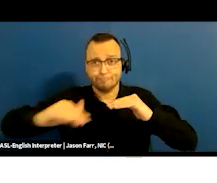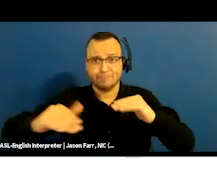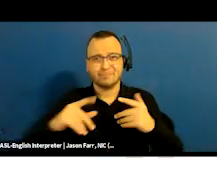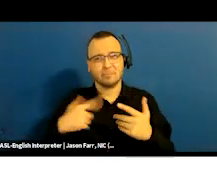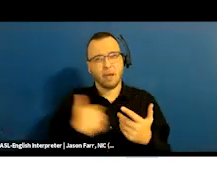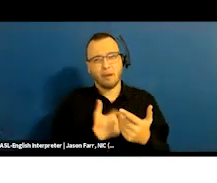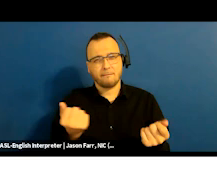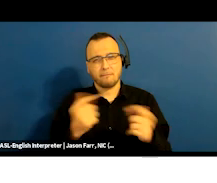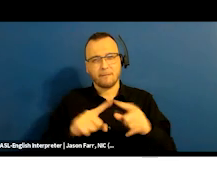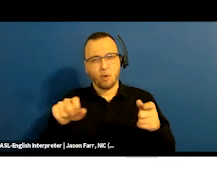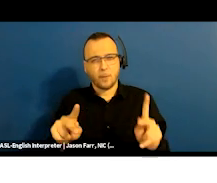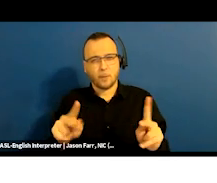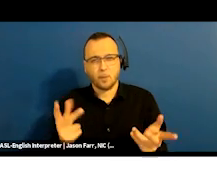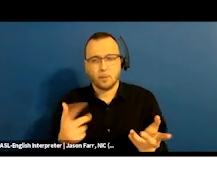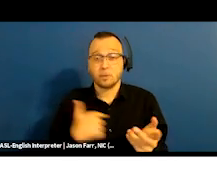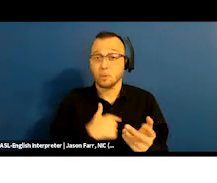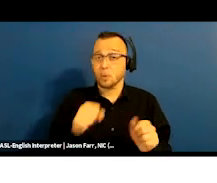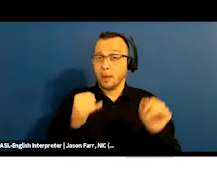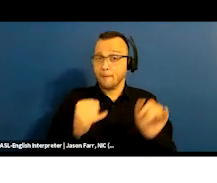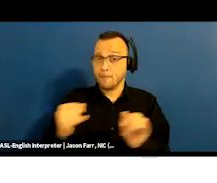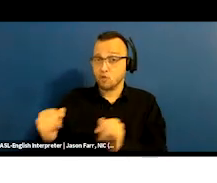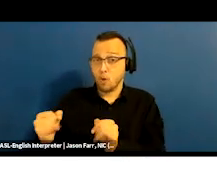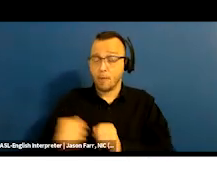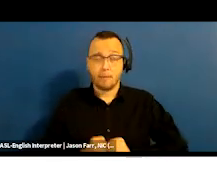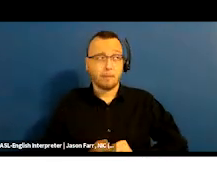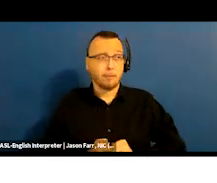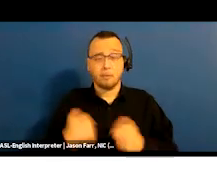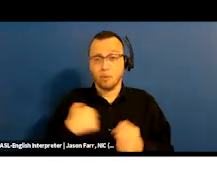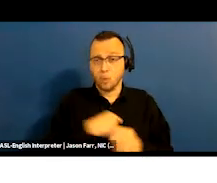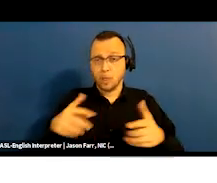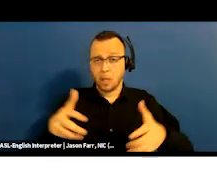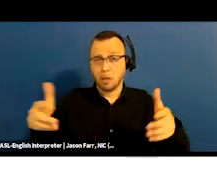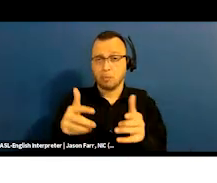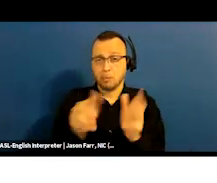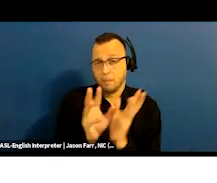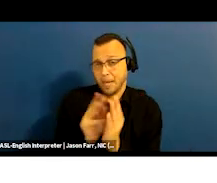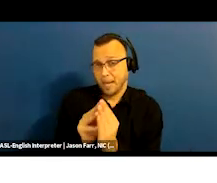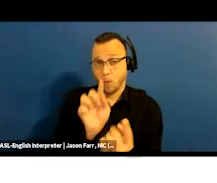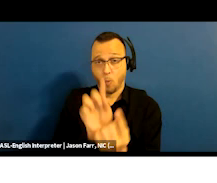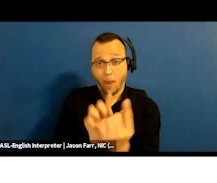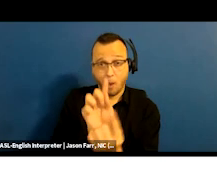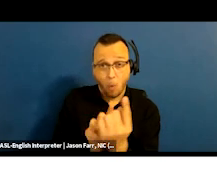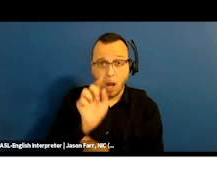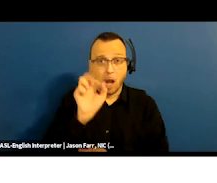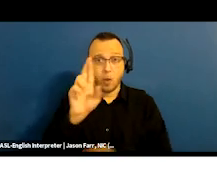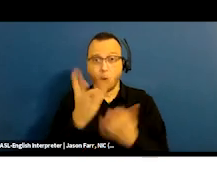to help regulate our own emotions as staff working within housing insecurity or homelessness.